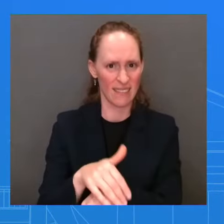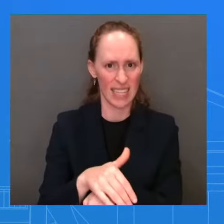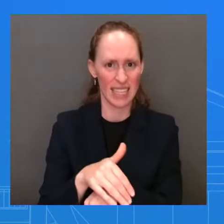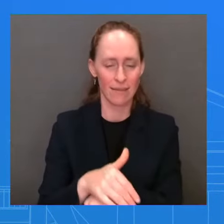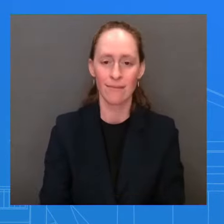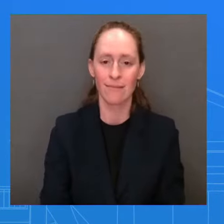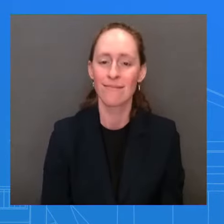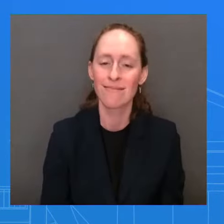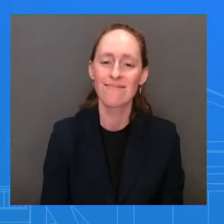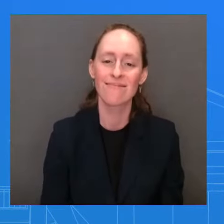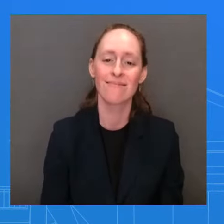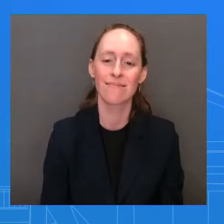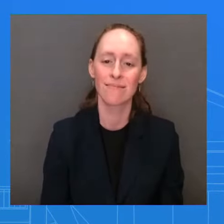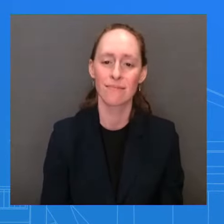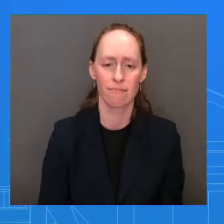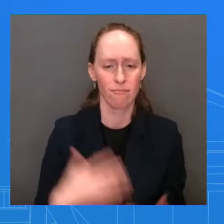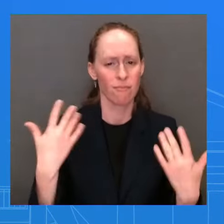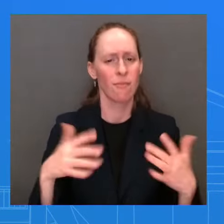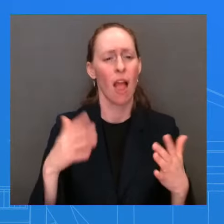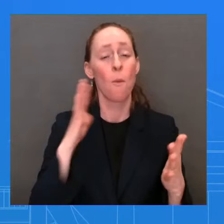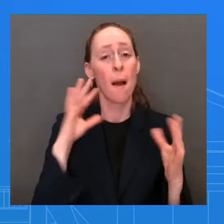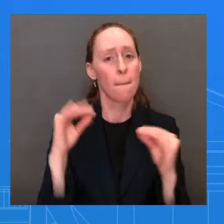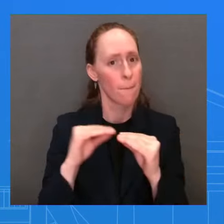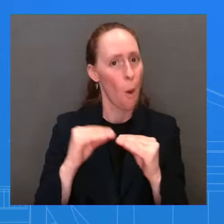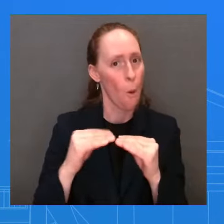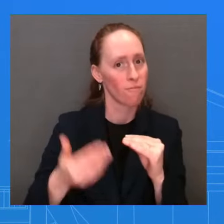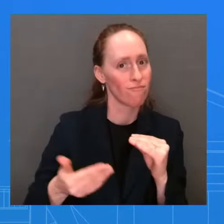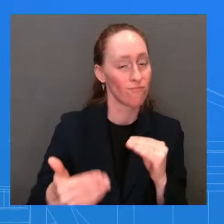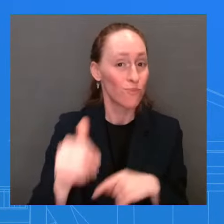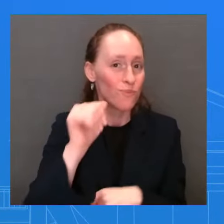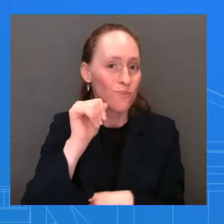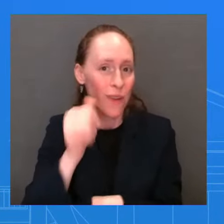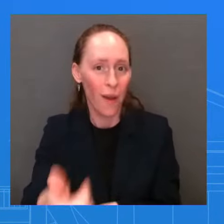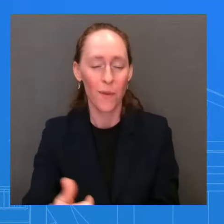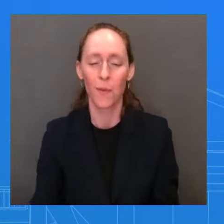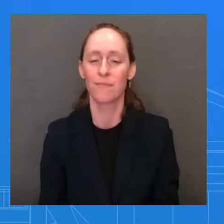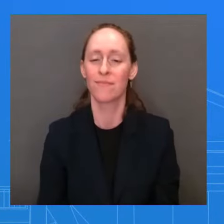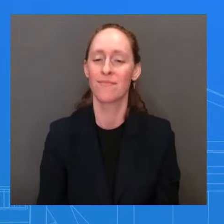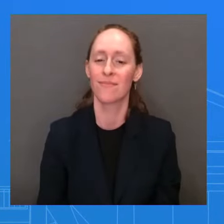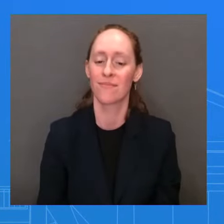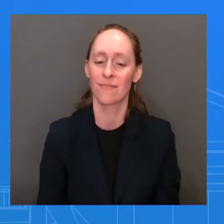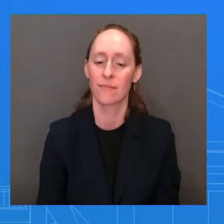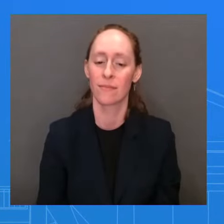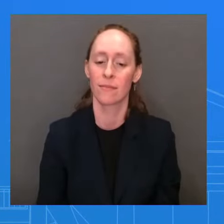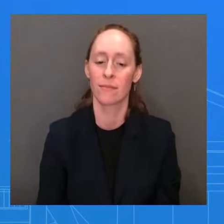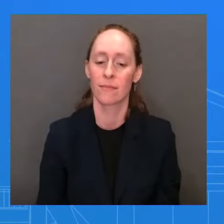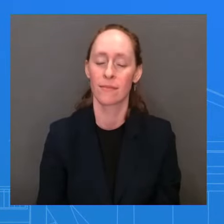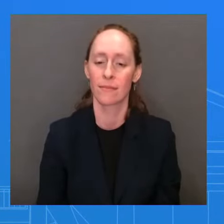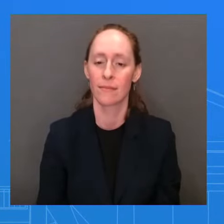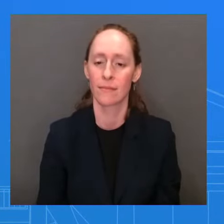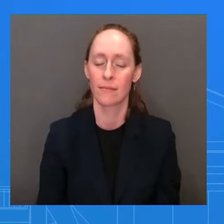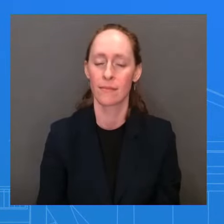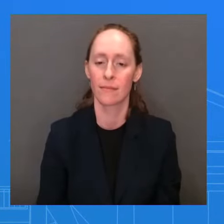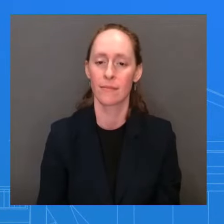So, as to your question, U.S. officials, as we have said many times, are engaging more broadly with our allies and partners at hal- --